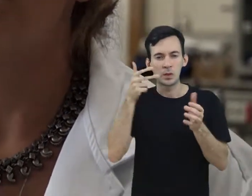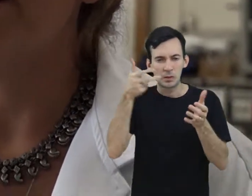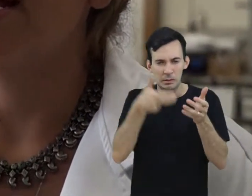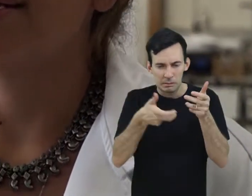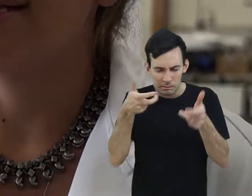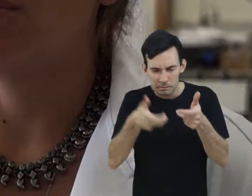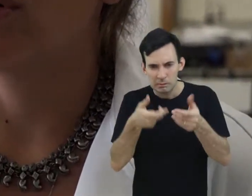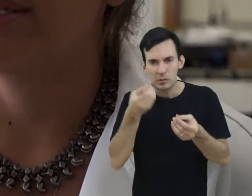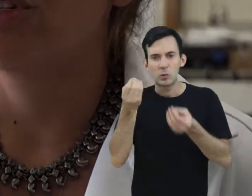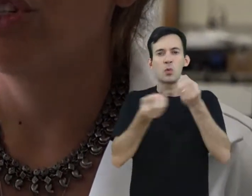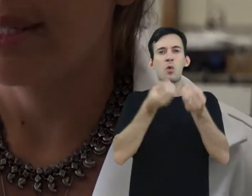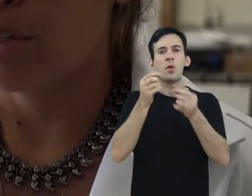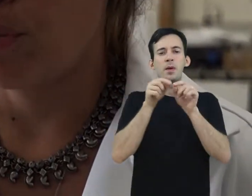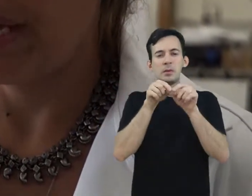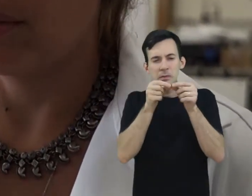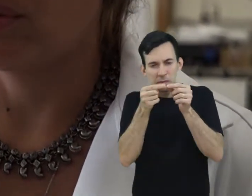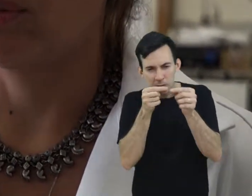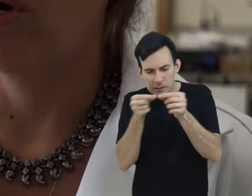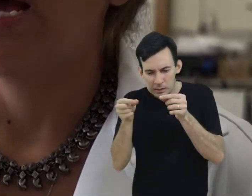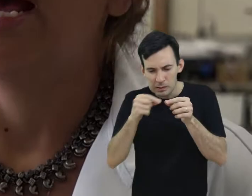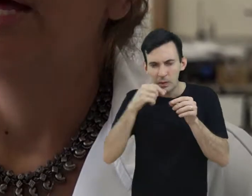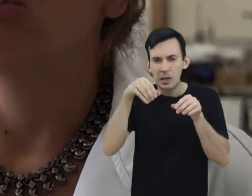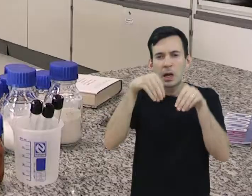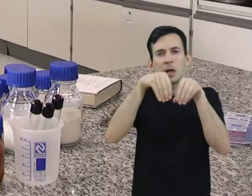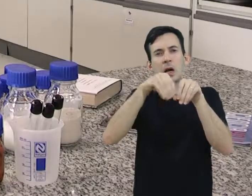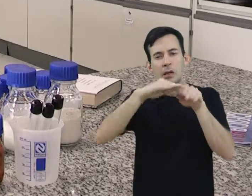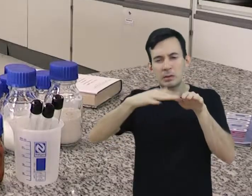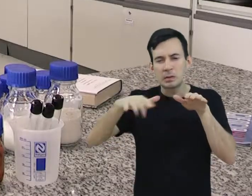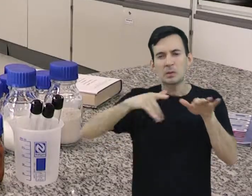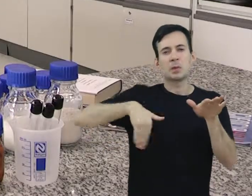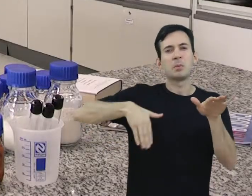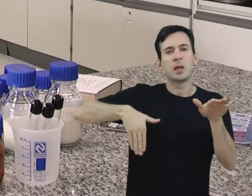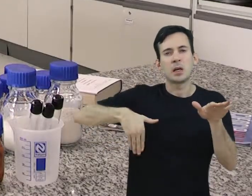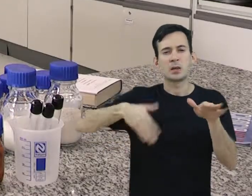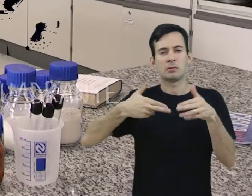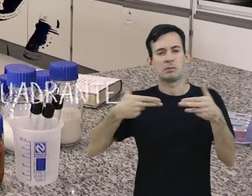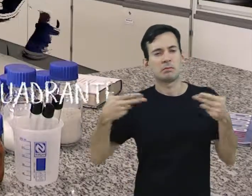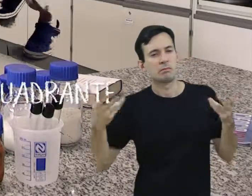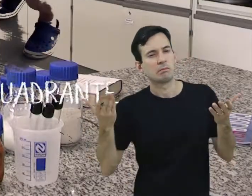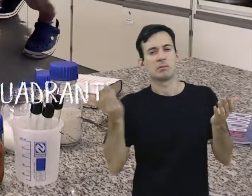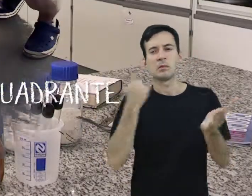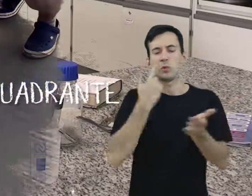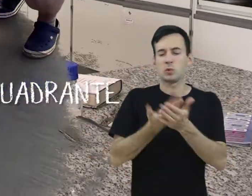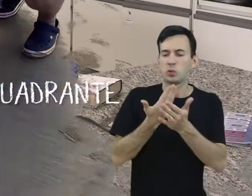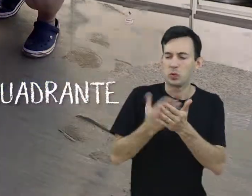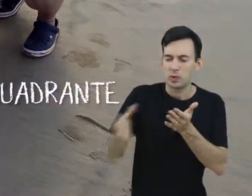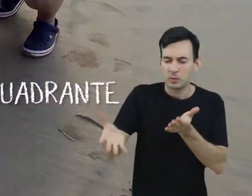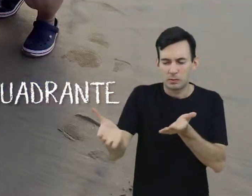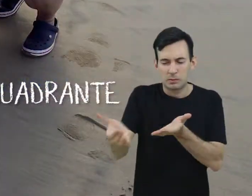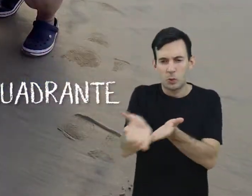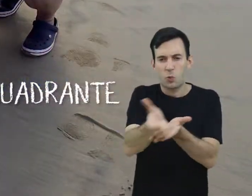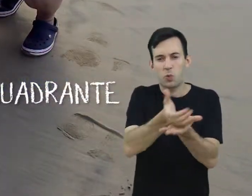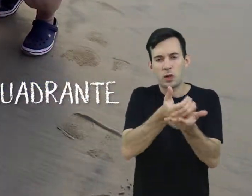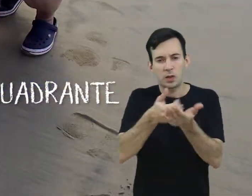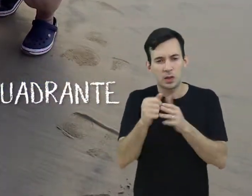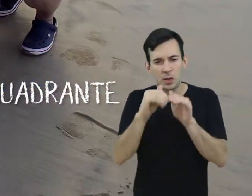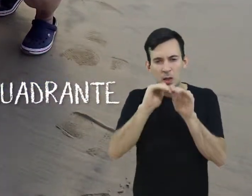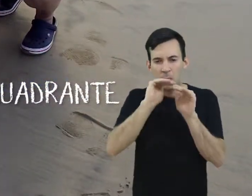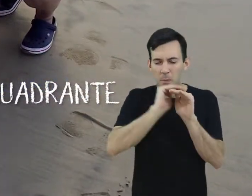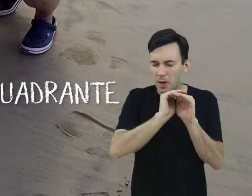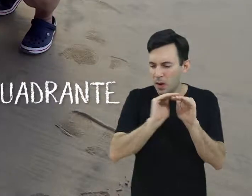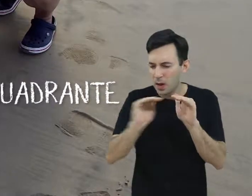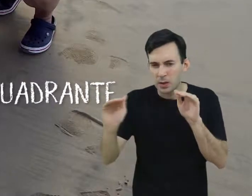Regarding sediment samples, we usually shape dials at the sandy surface (in the beaches